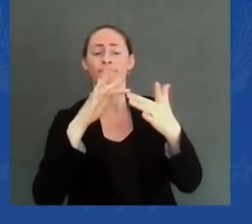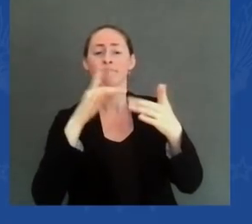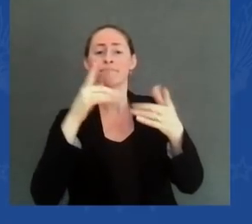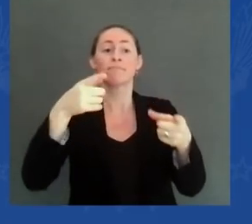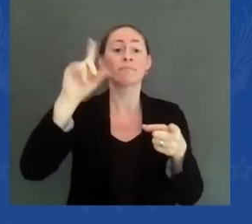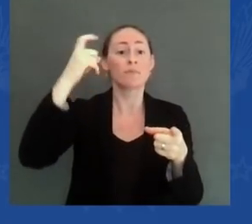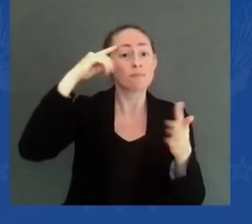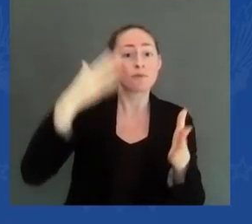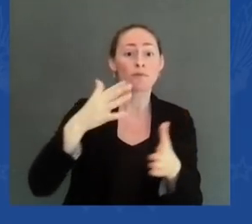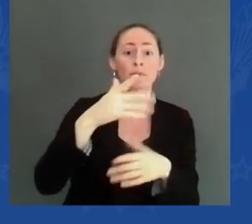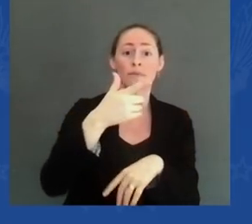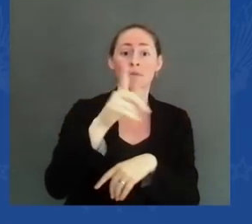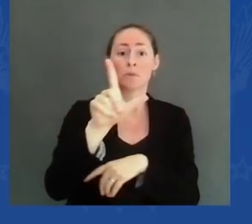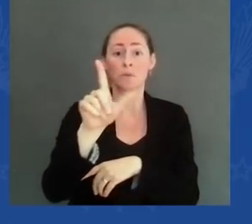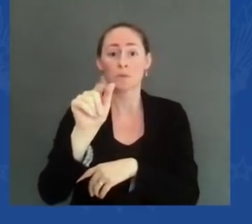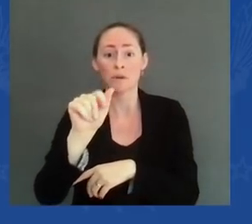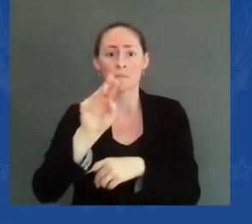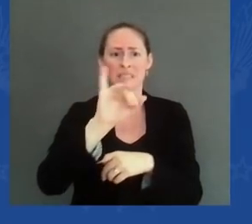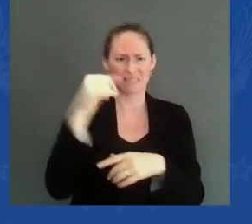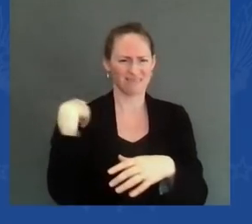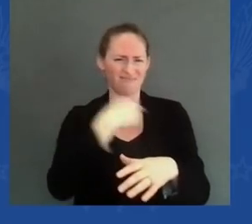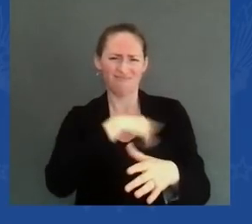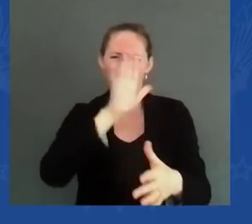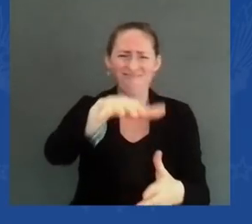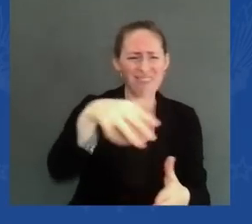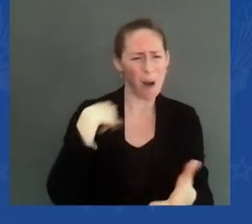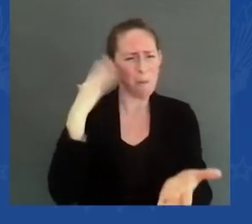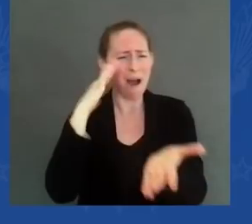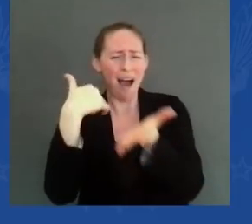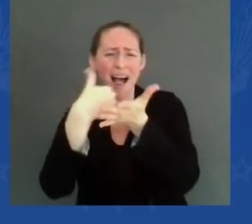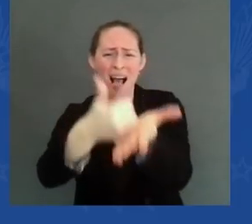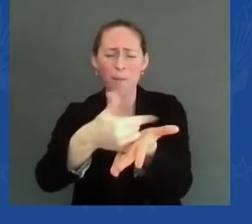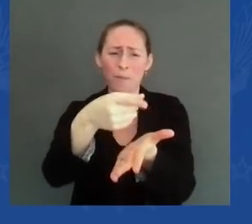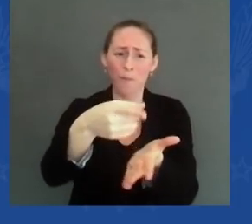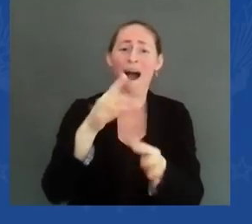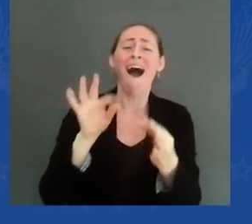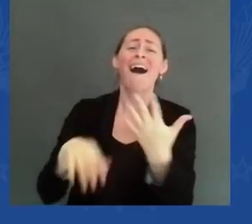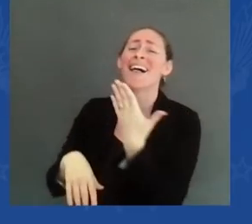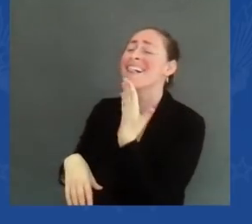Little did I know that one day later we'd be the ones asking for help,